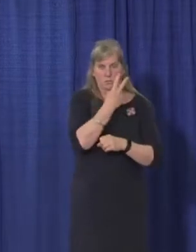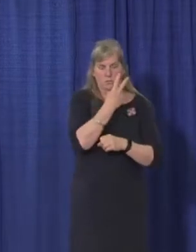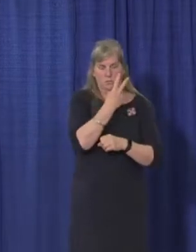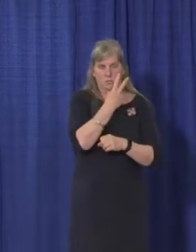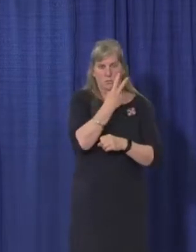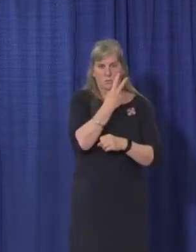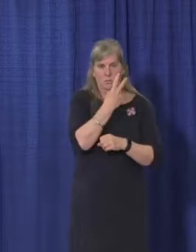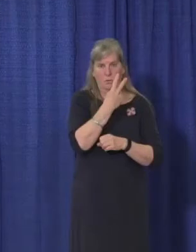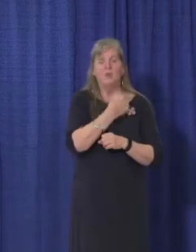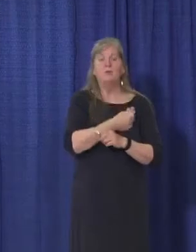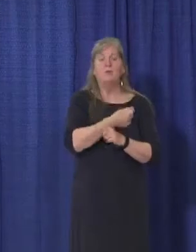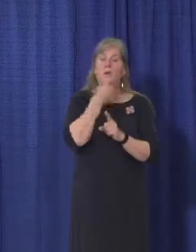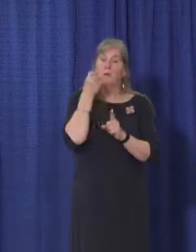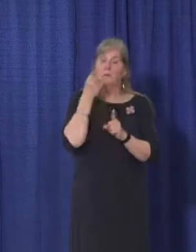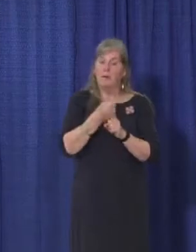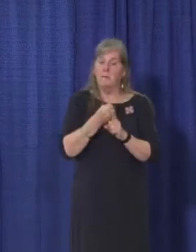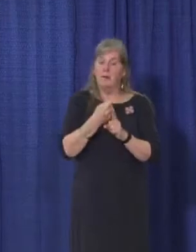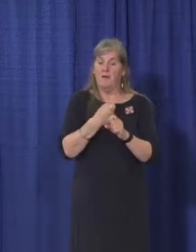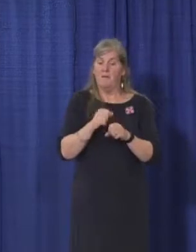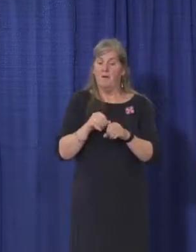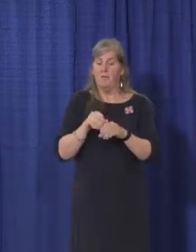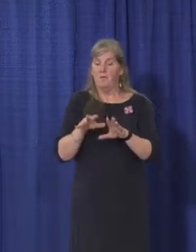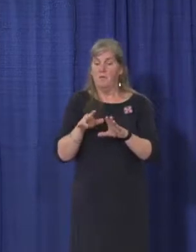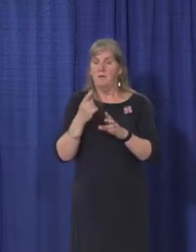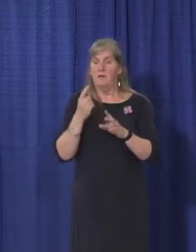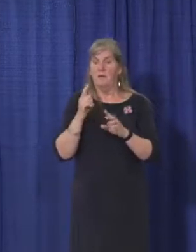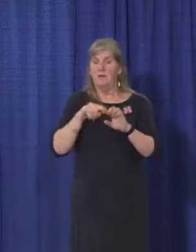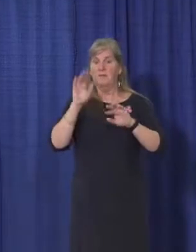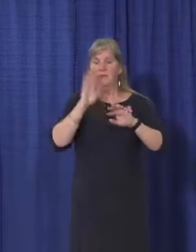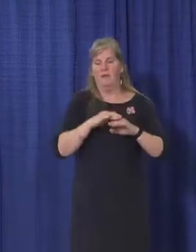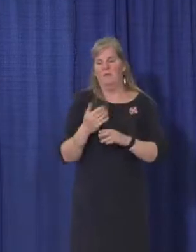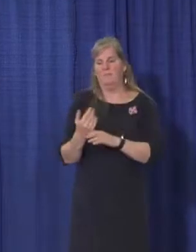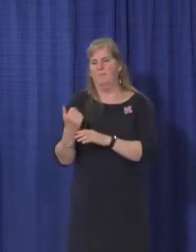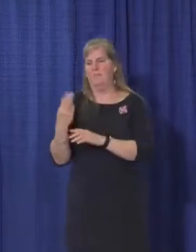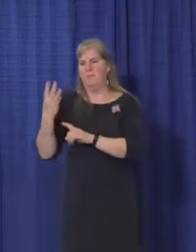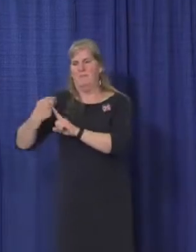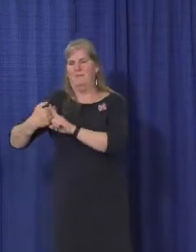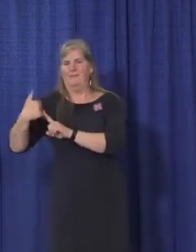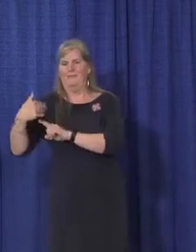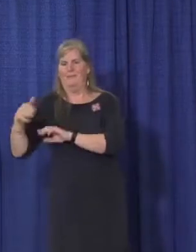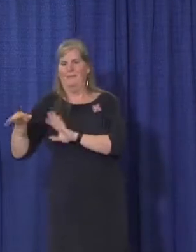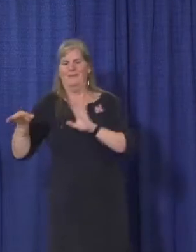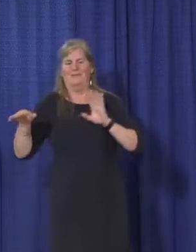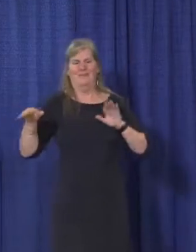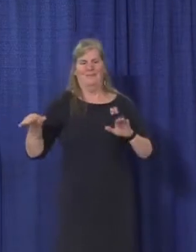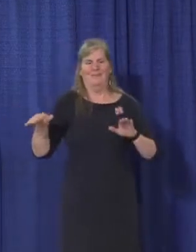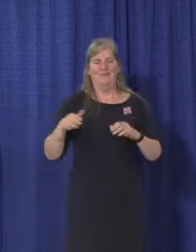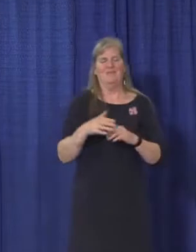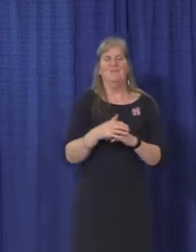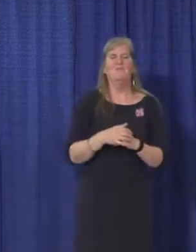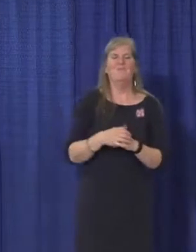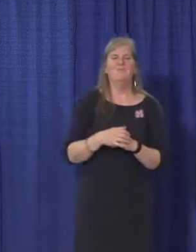we know the impact is very different and our focus is on